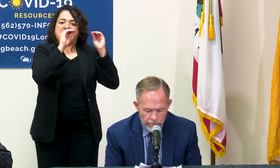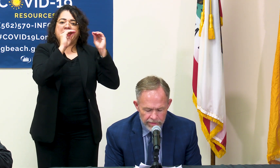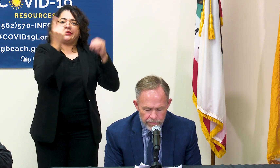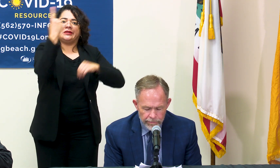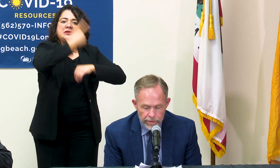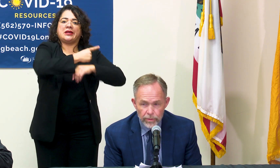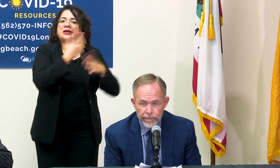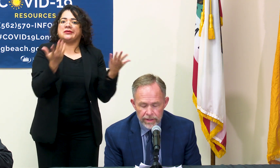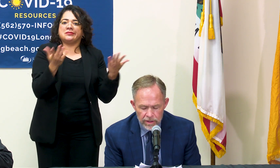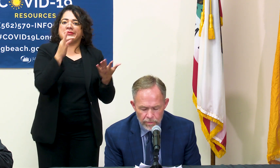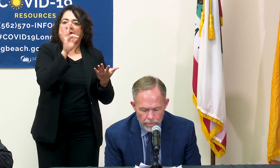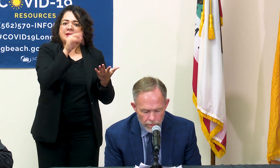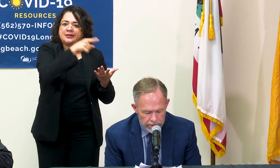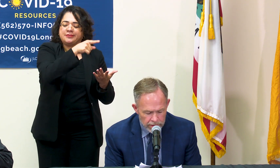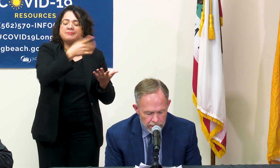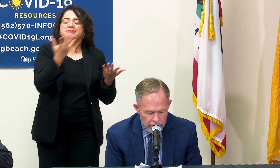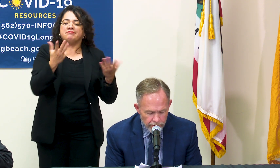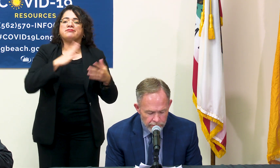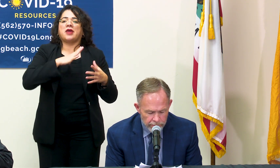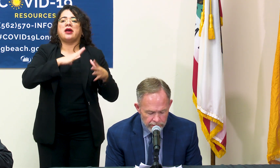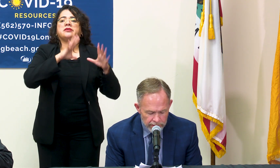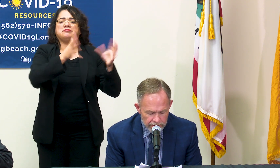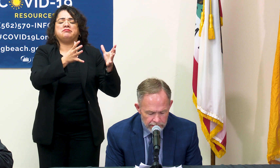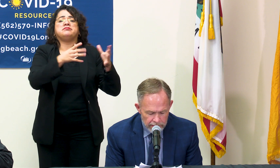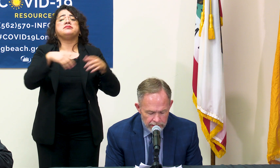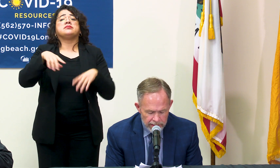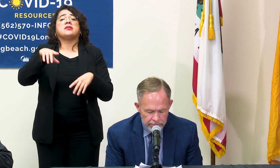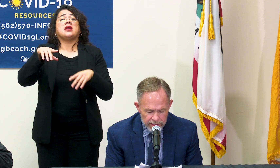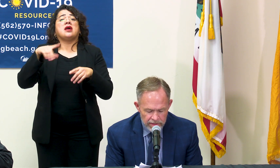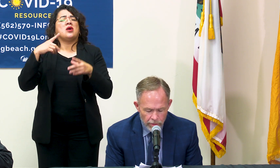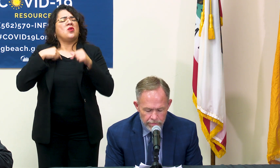grateful for the tremendous support of our communities. It is because of our